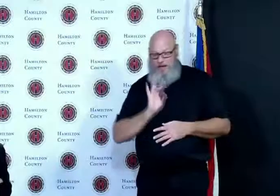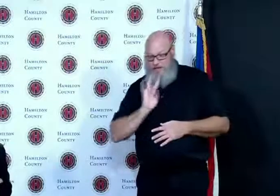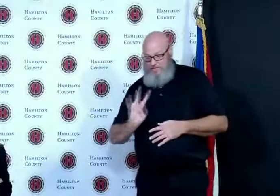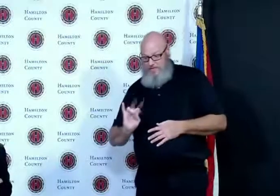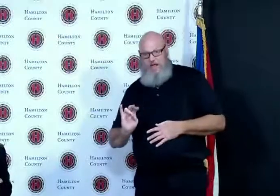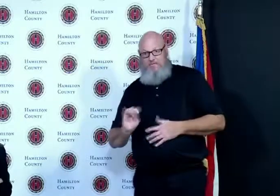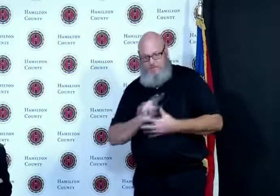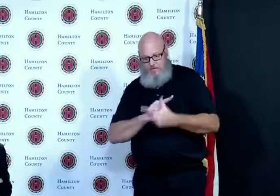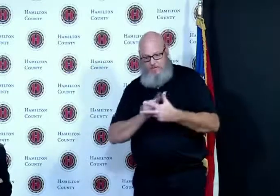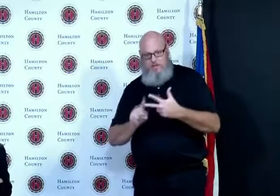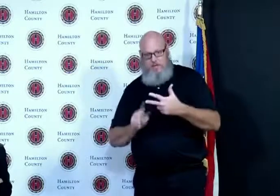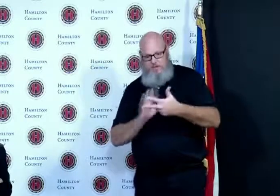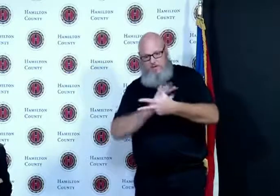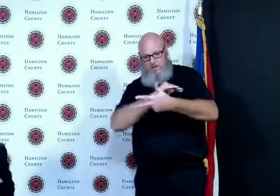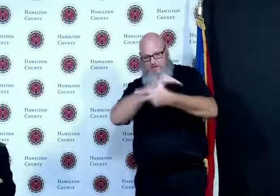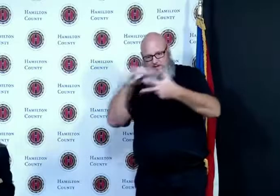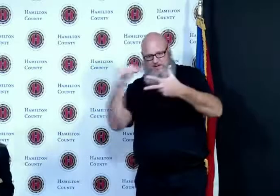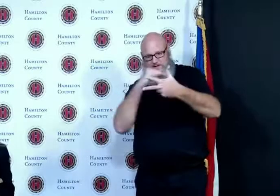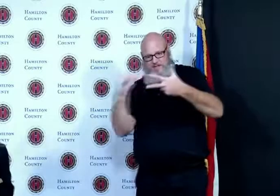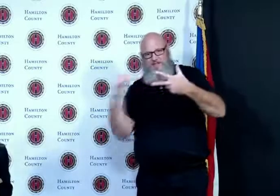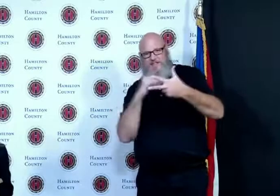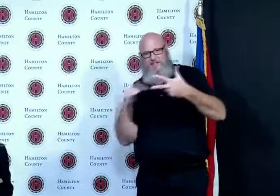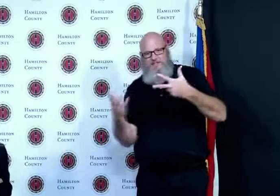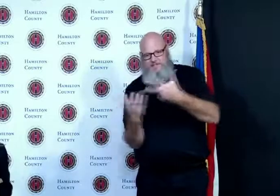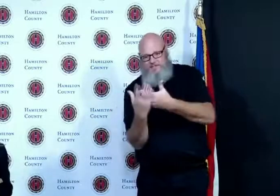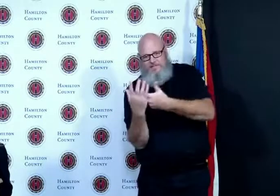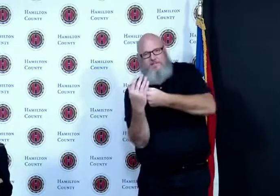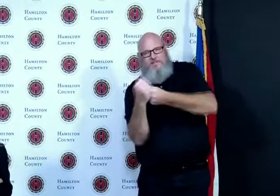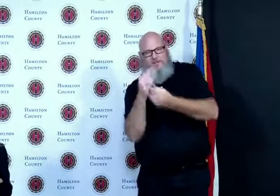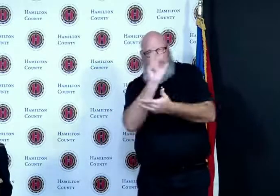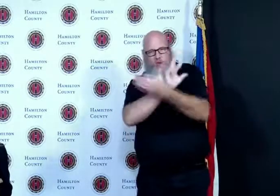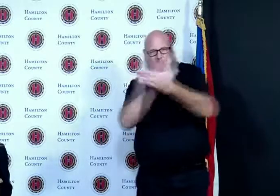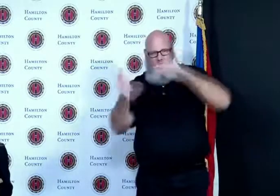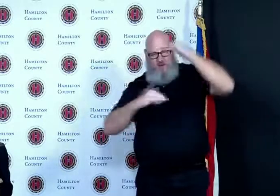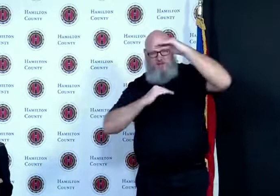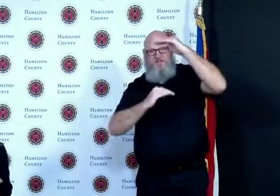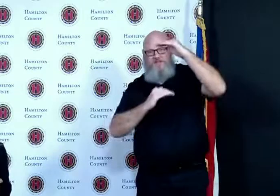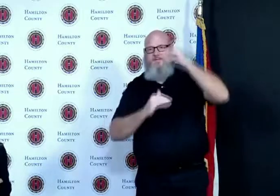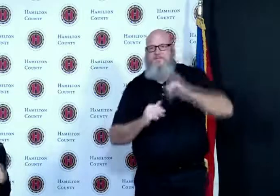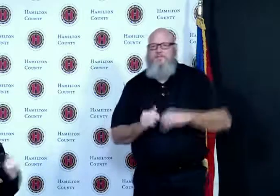that are eligible so that we are vaccinating as many people as possible and we are doing